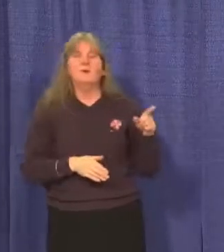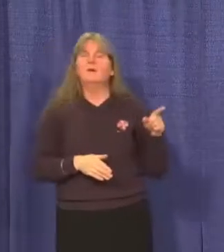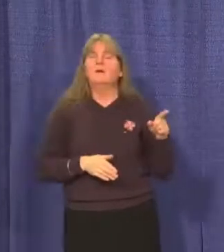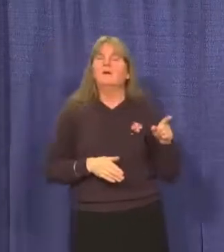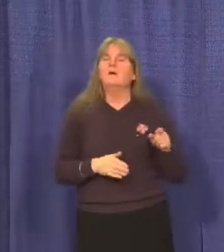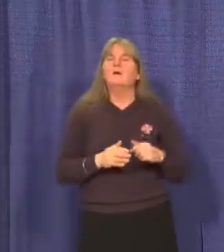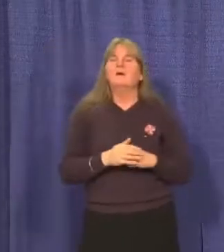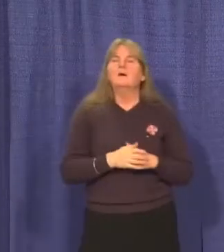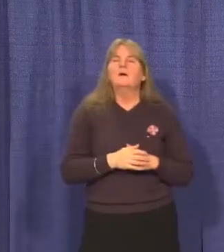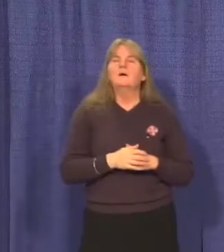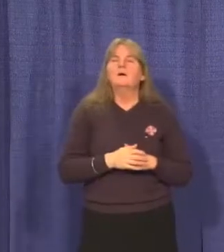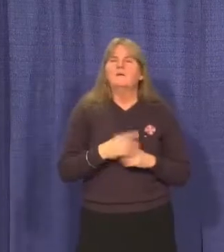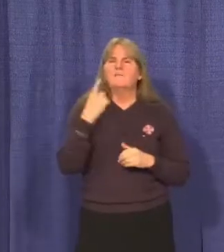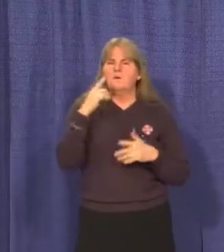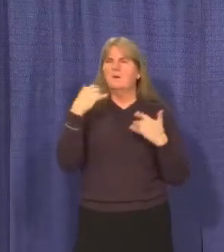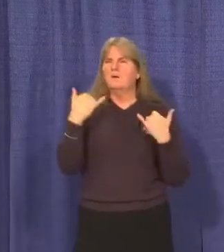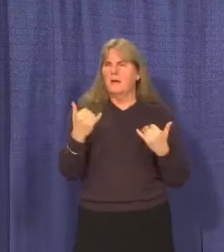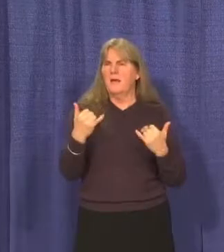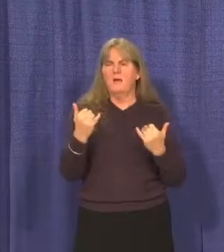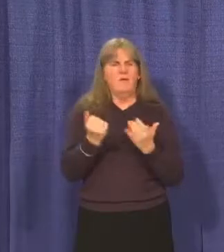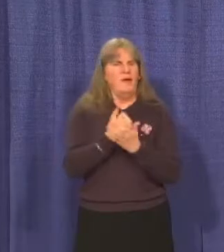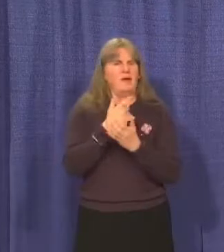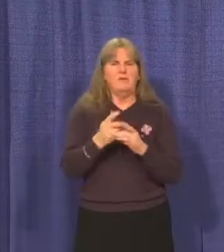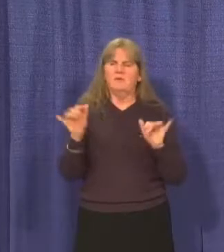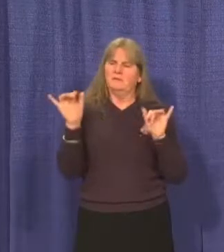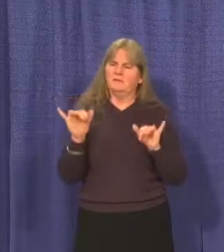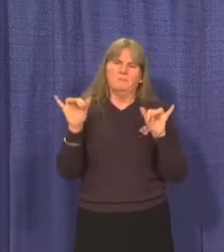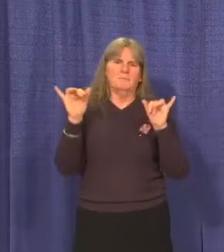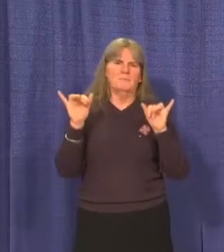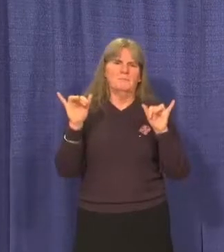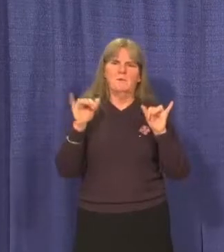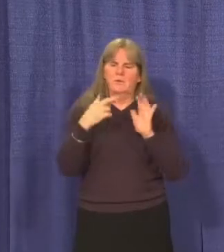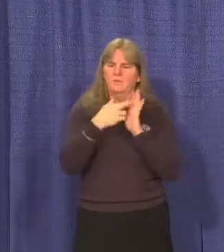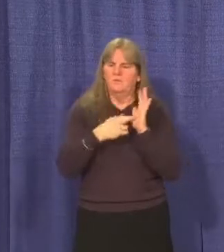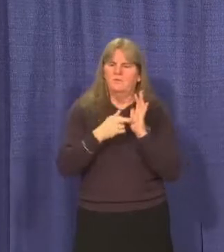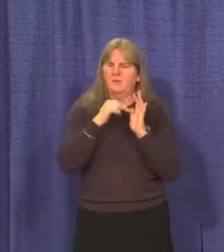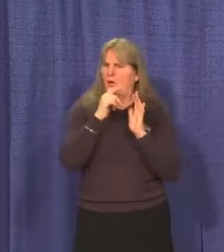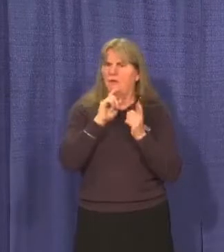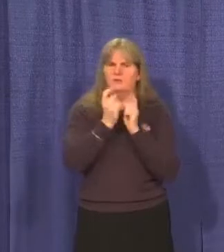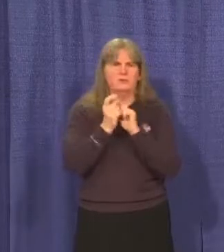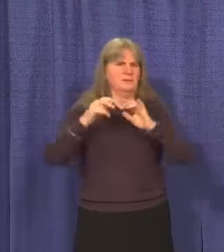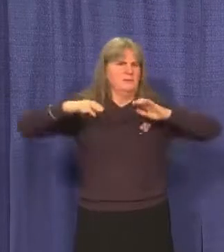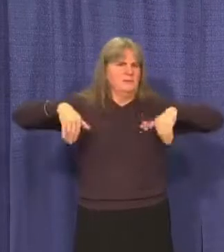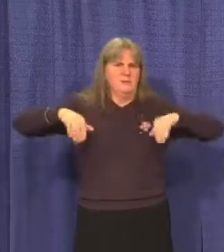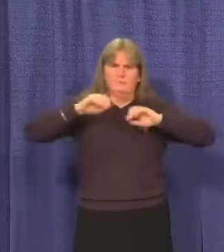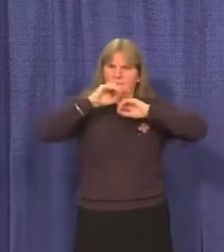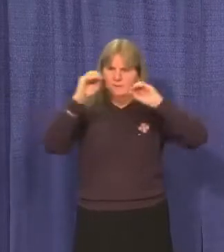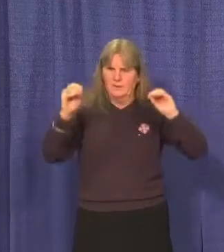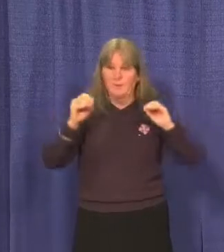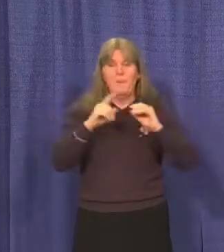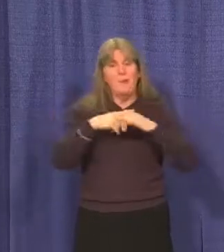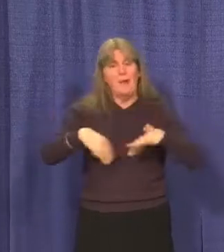So I will say, for the time being, everything is still in place. But these are really important